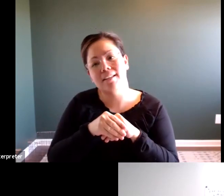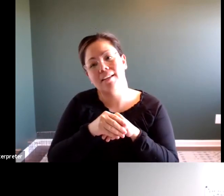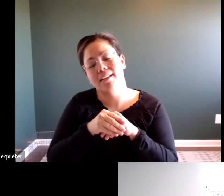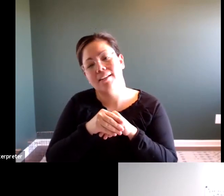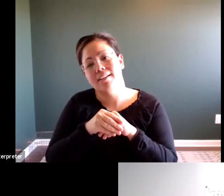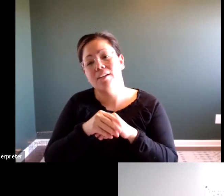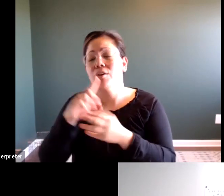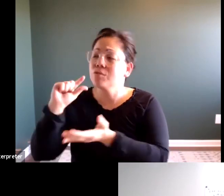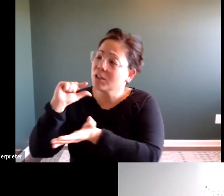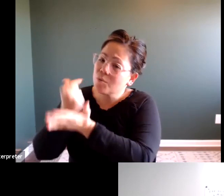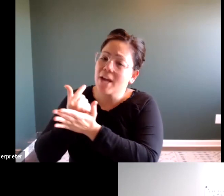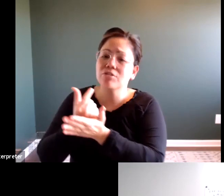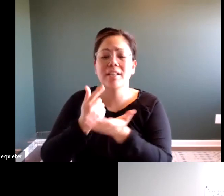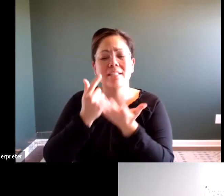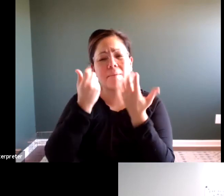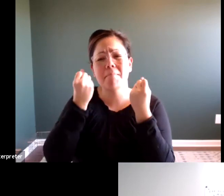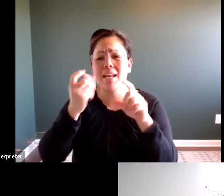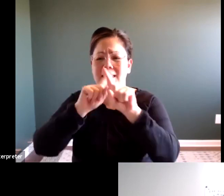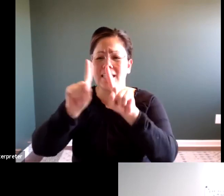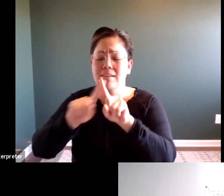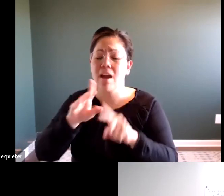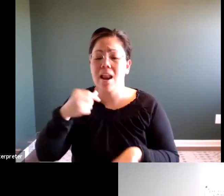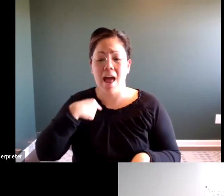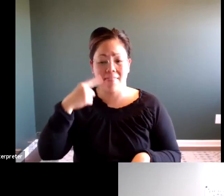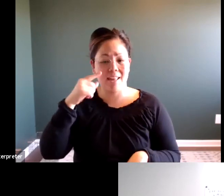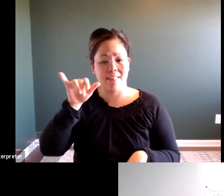you know, graduations, lots of things. And I think that that has been really hard